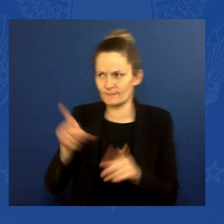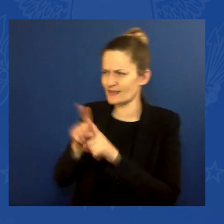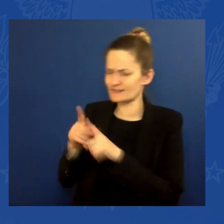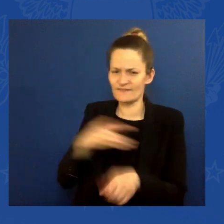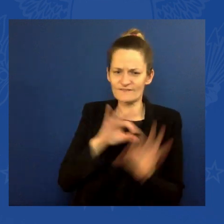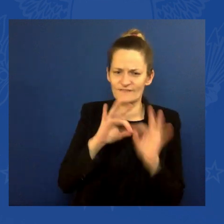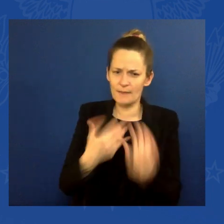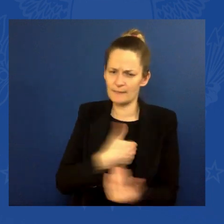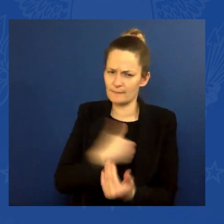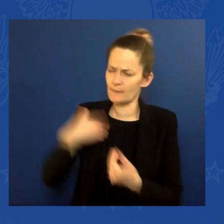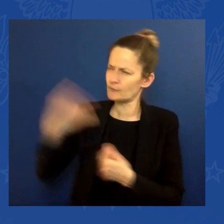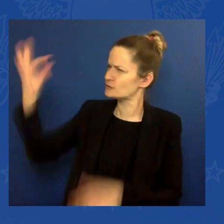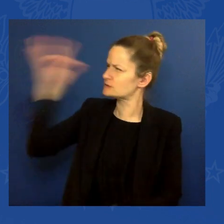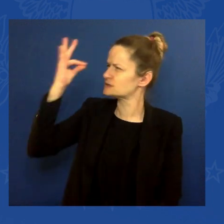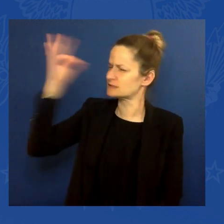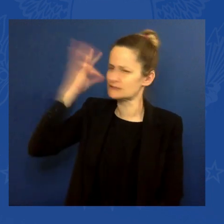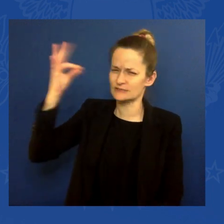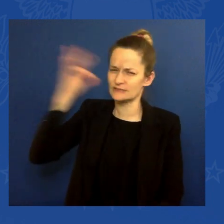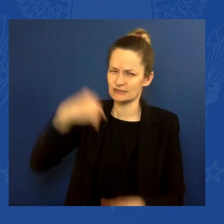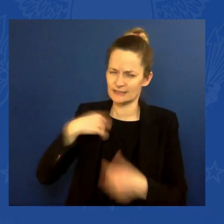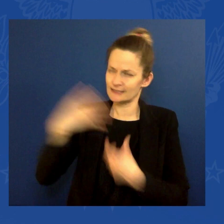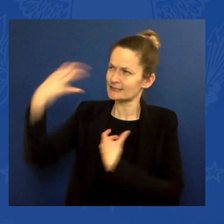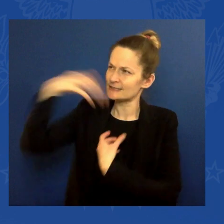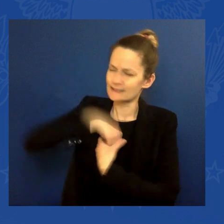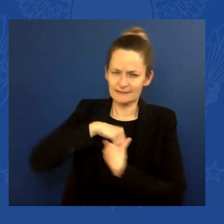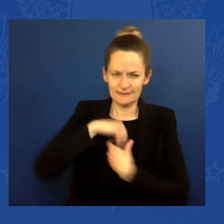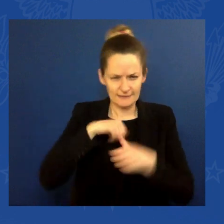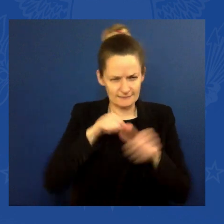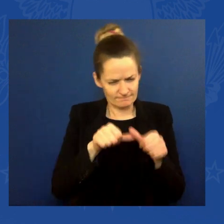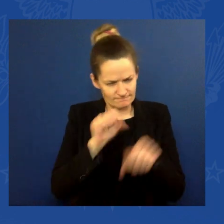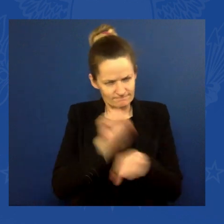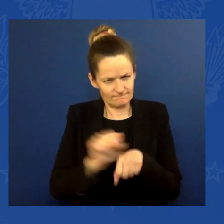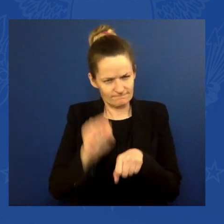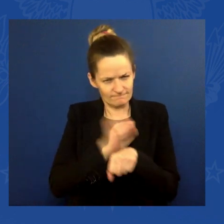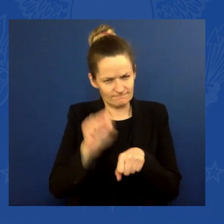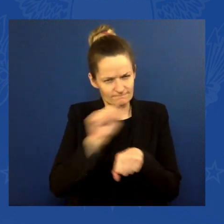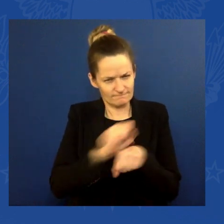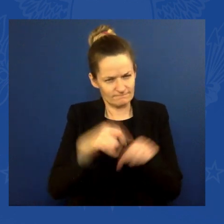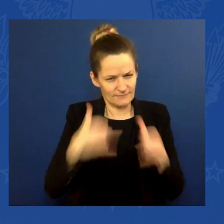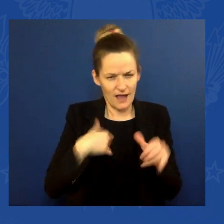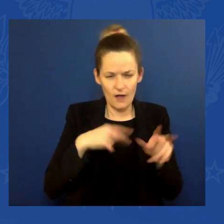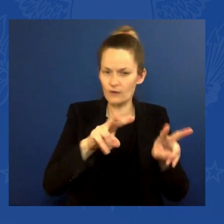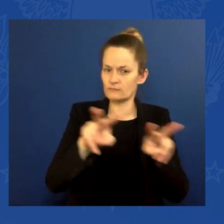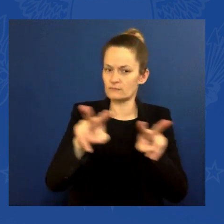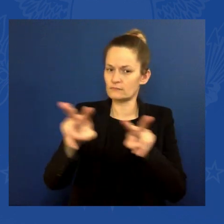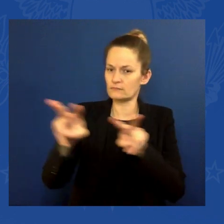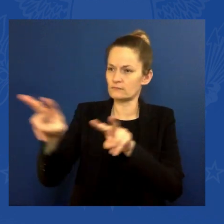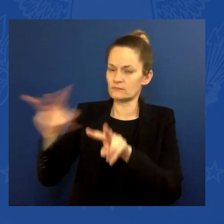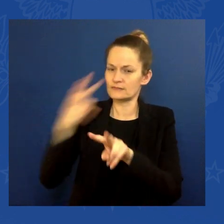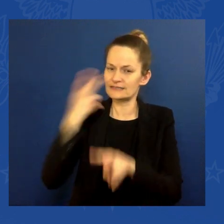a global force in culture and in the arts; leaders on the world stage;